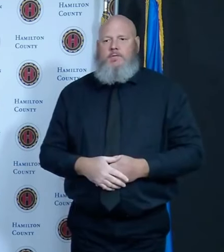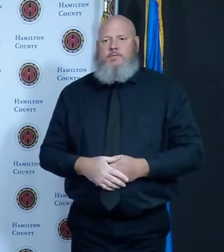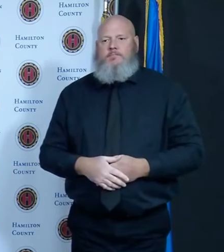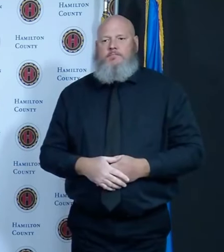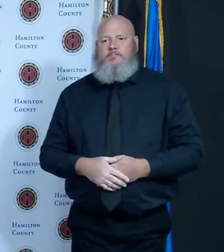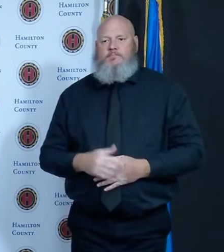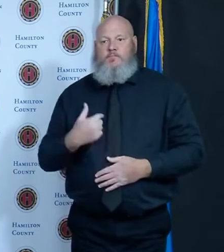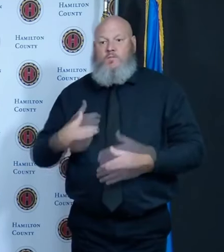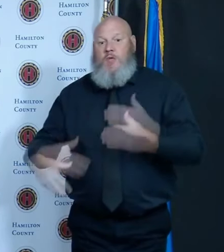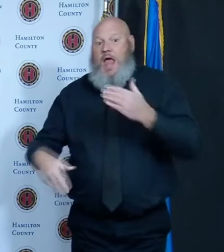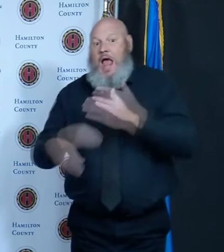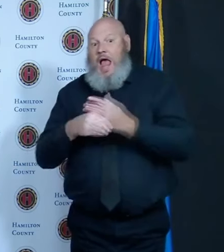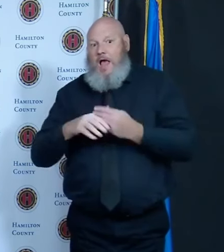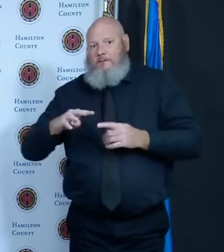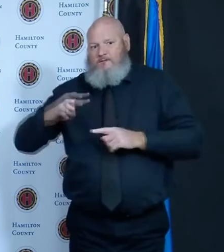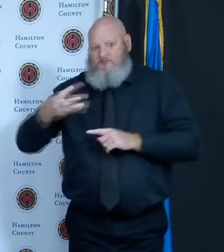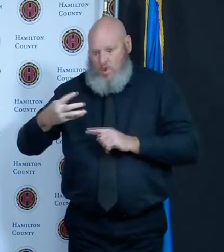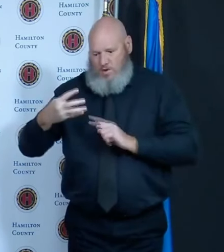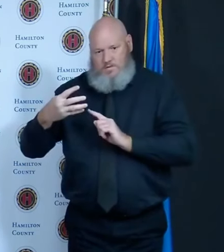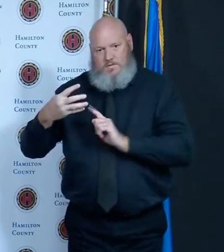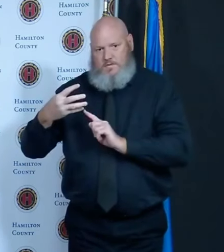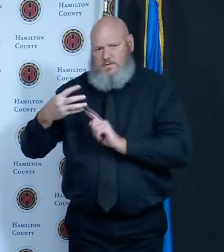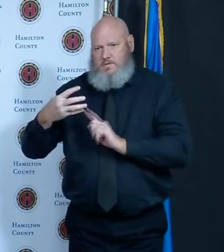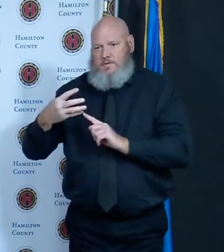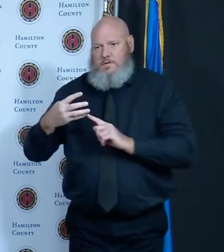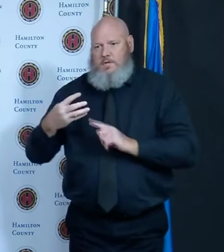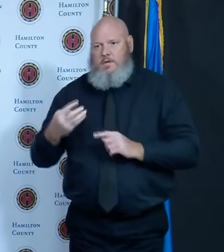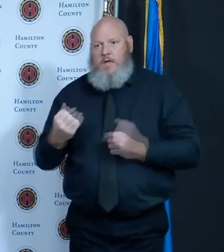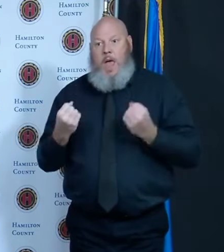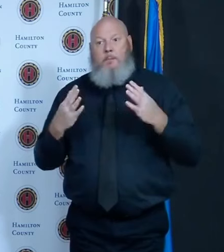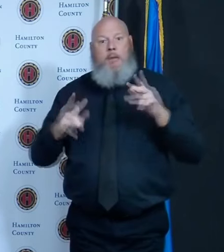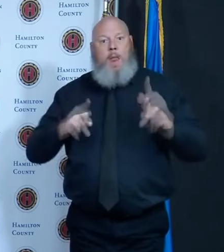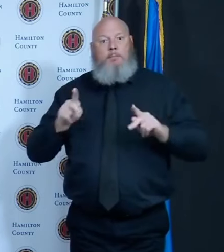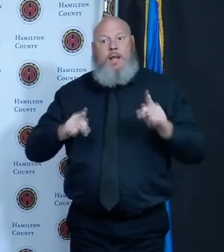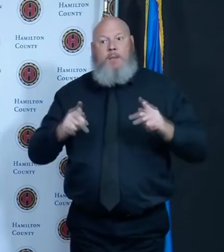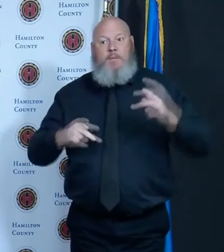it is the number of those who have recovered some of you have been asking